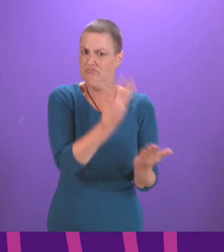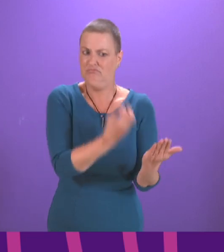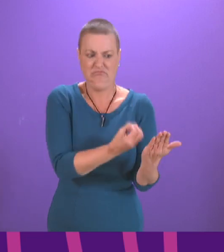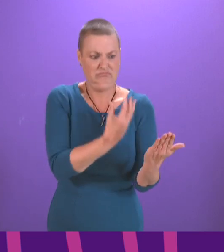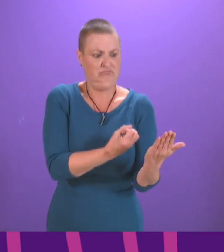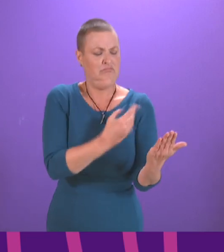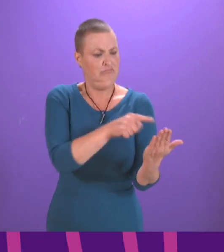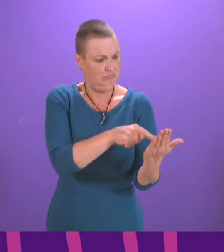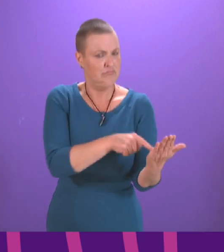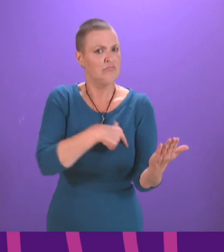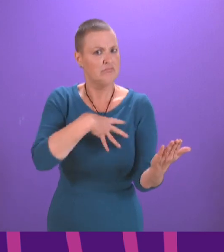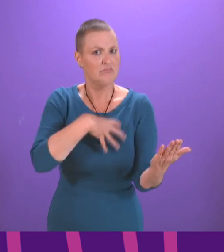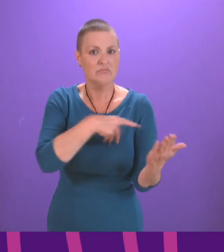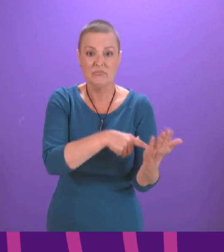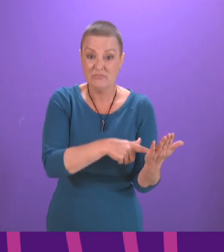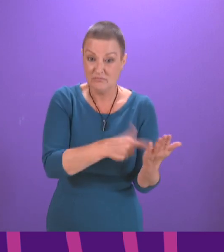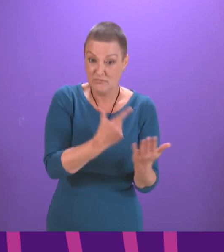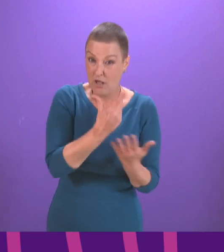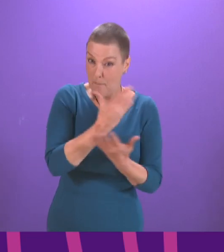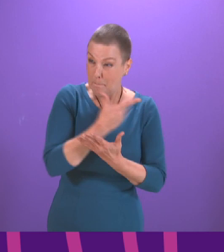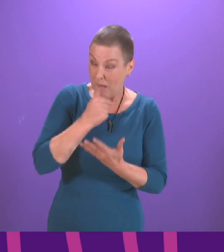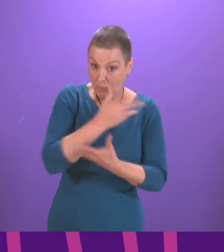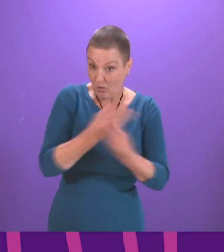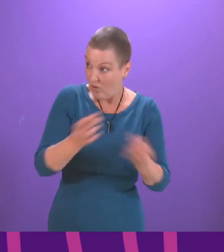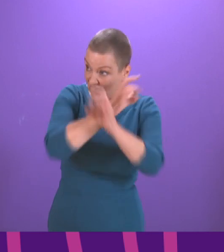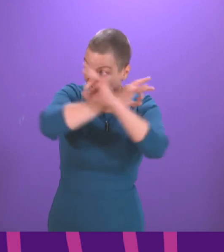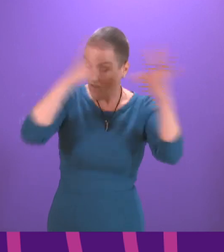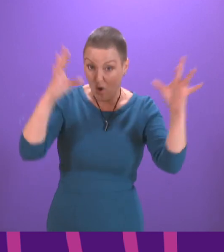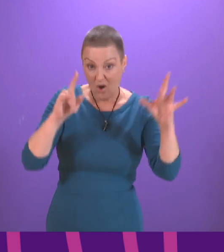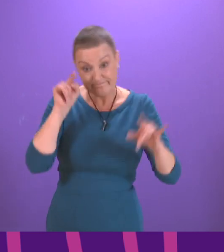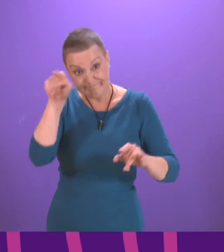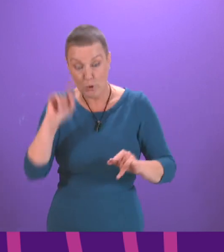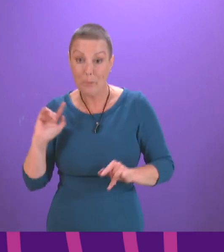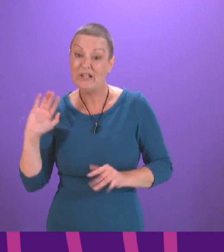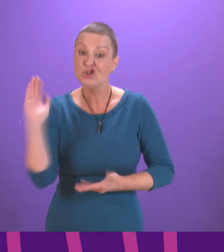the plight of forgotten shielders—those on the official shielding list who have had